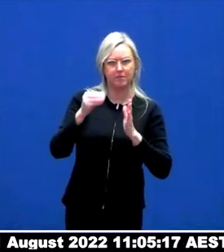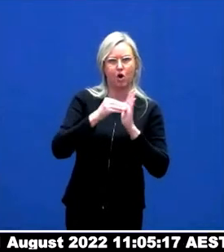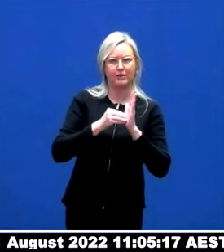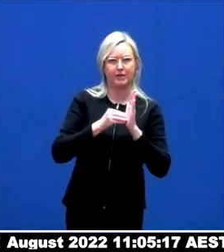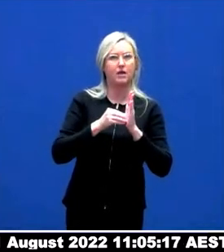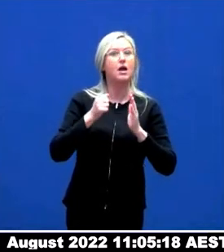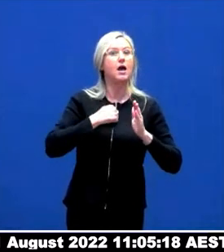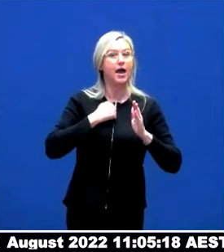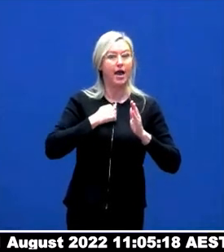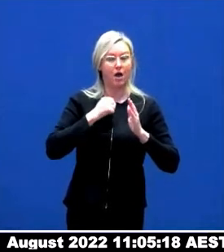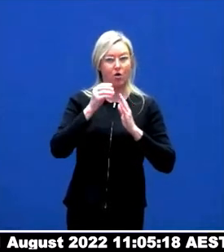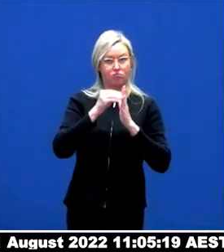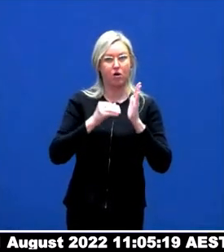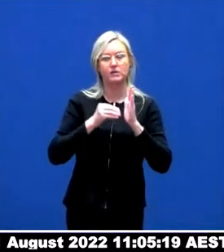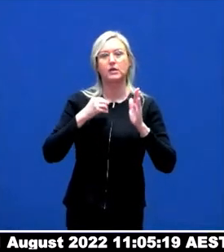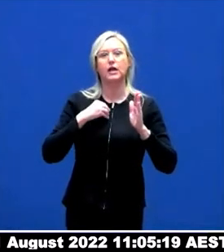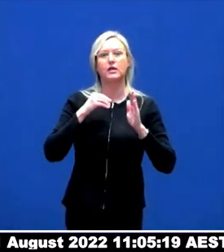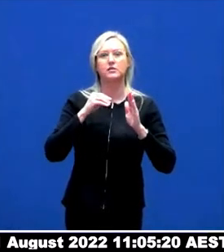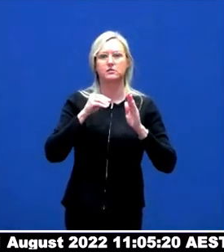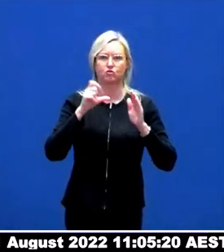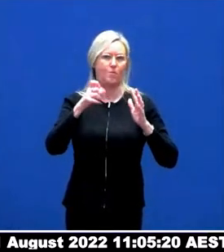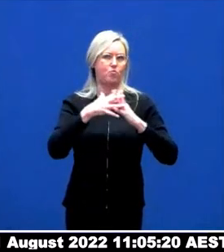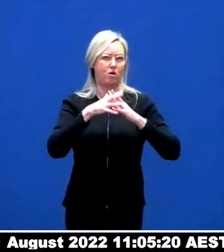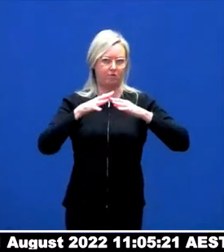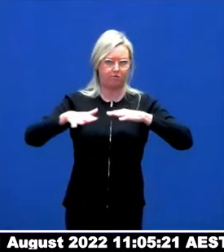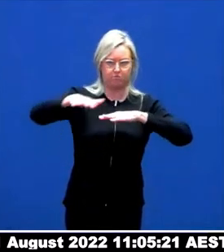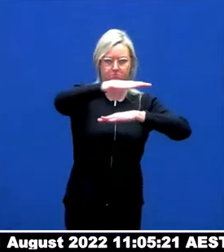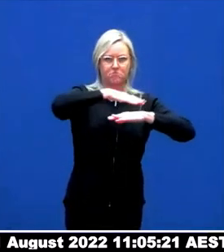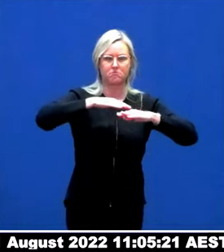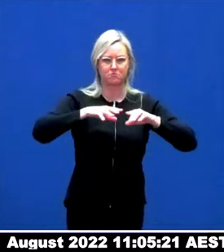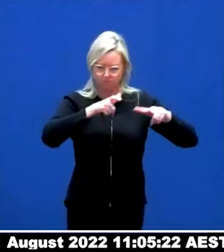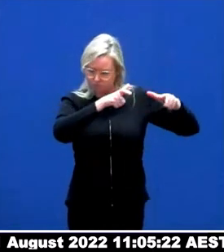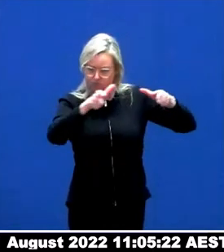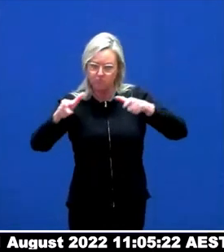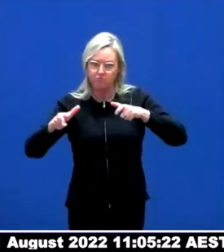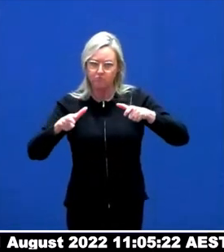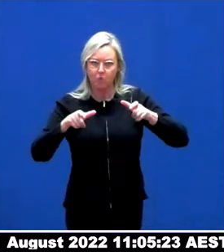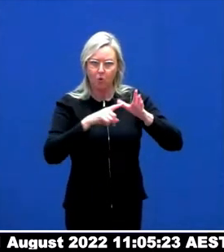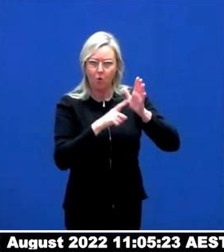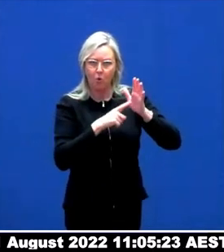Every Commonwealth entity is required to adhere to the Policy, and as I've said a